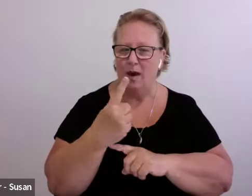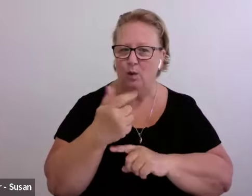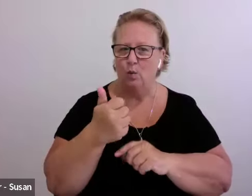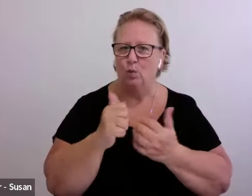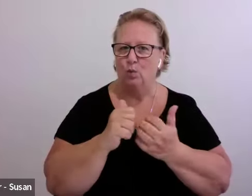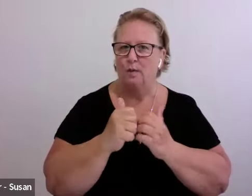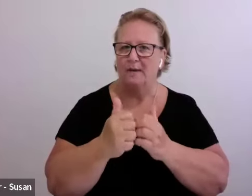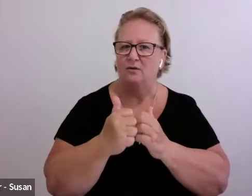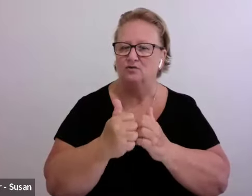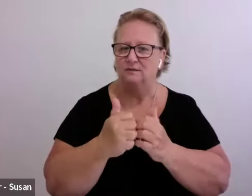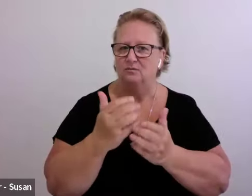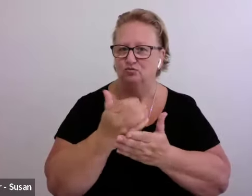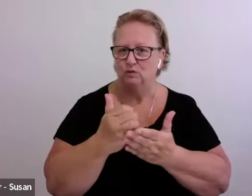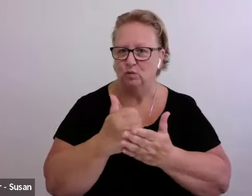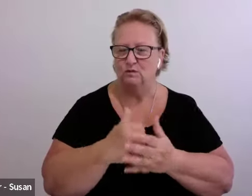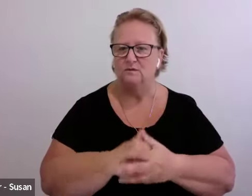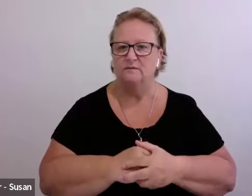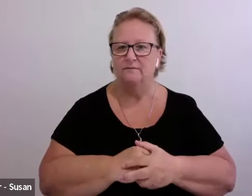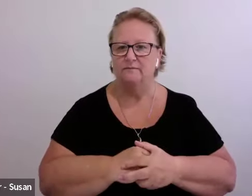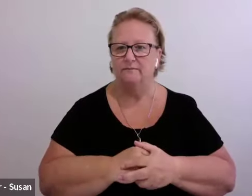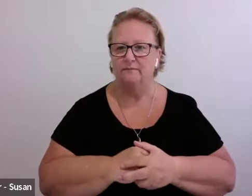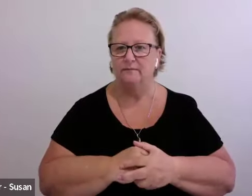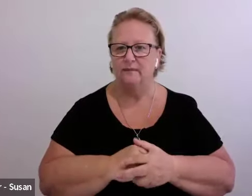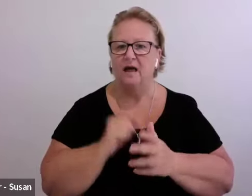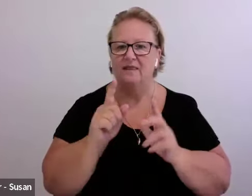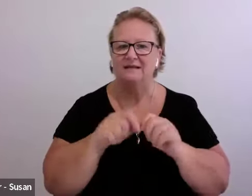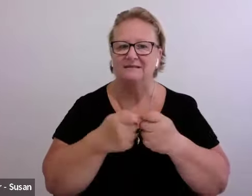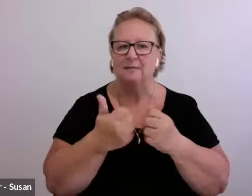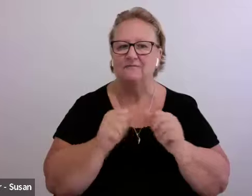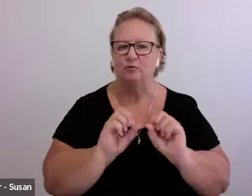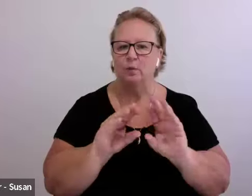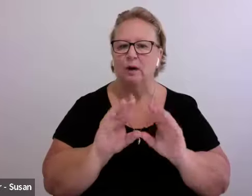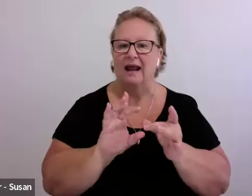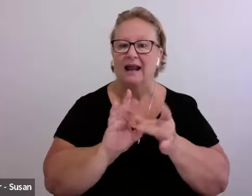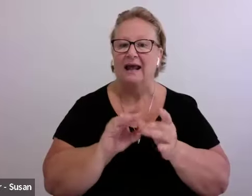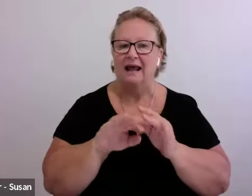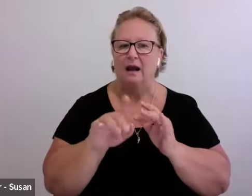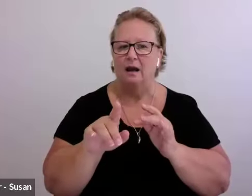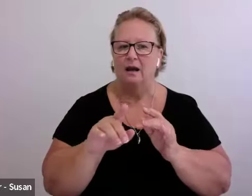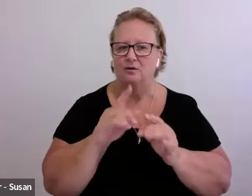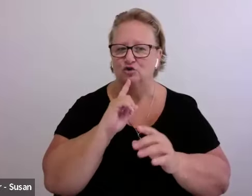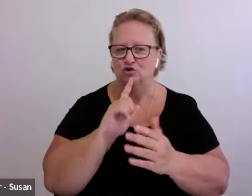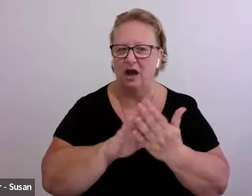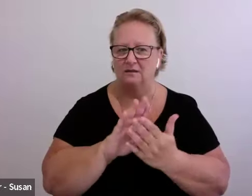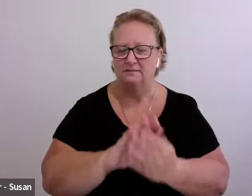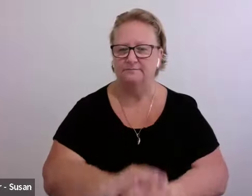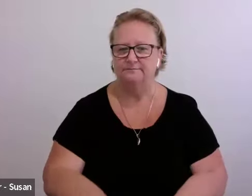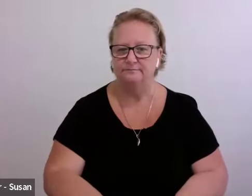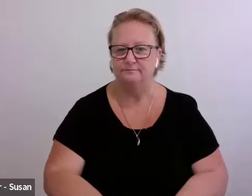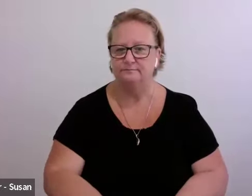partnerships and co-design. On the left you will see our advocacy 101 and good partnerships resources, and I